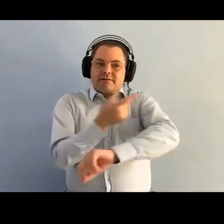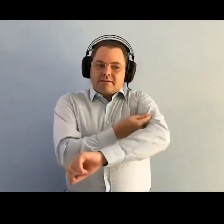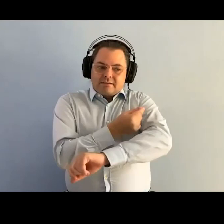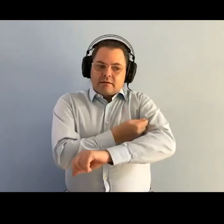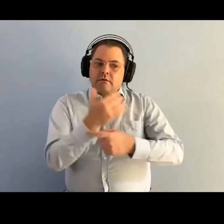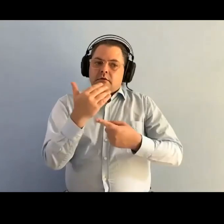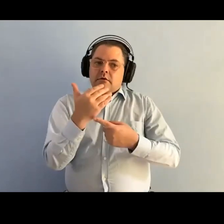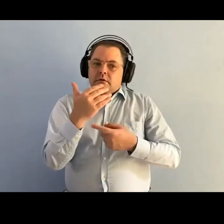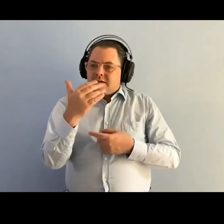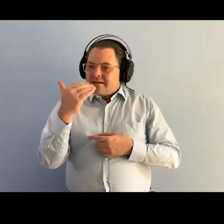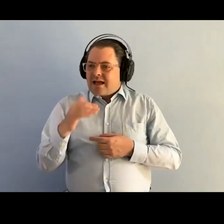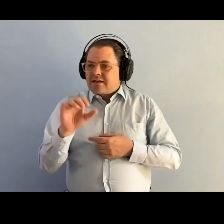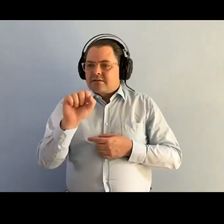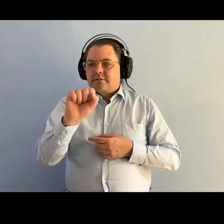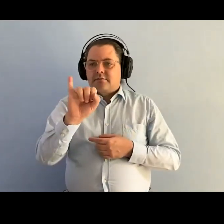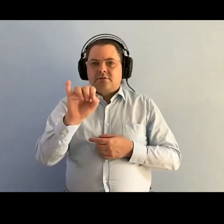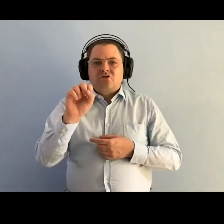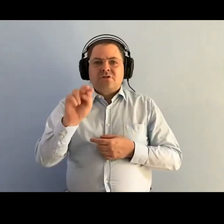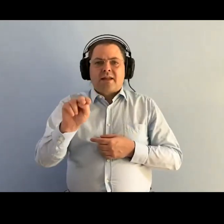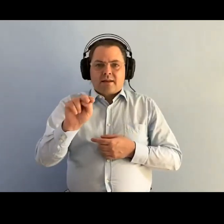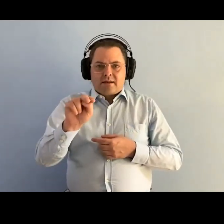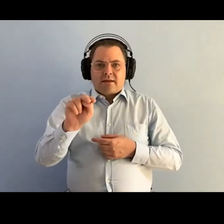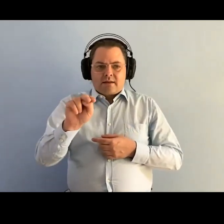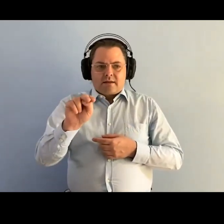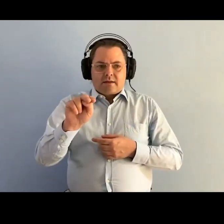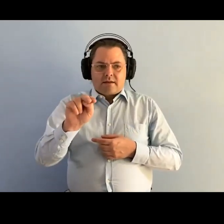the vaccination process. But also we need to support how to overcome the